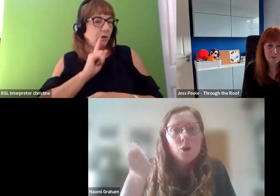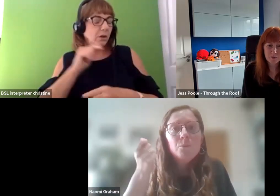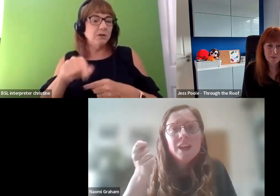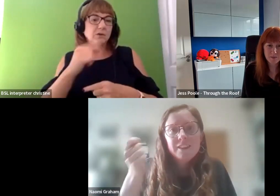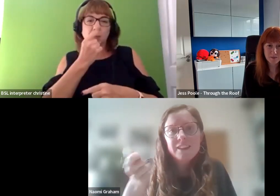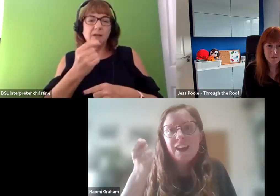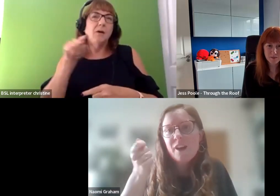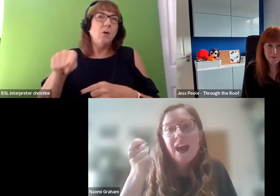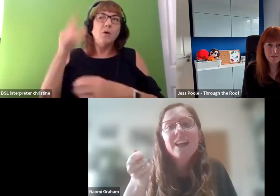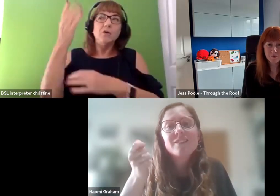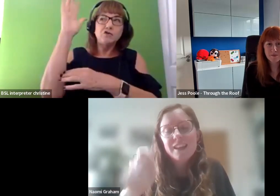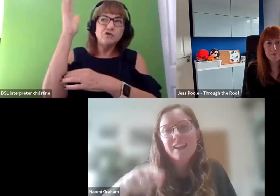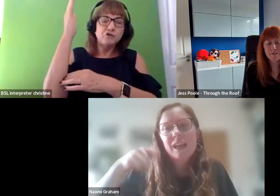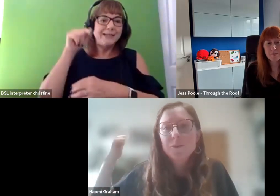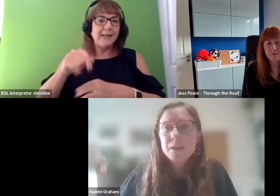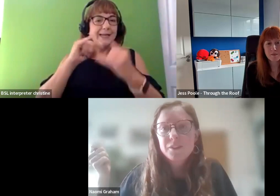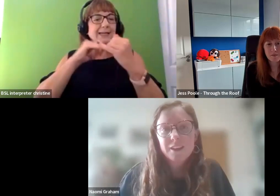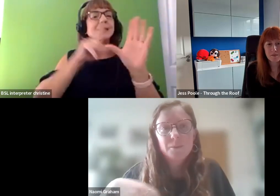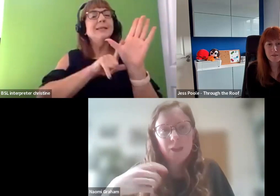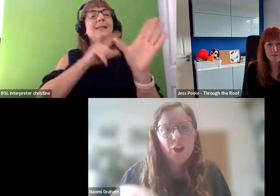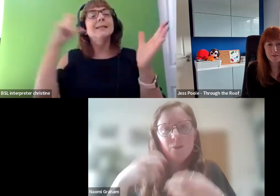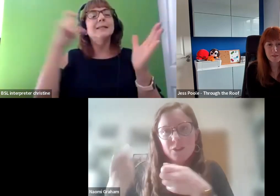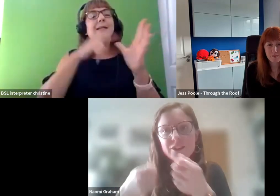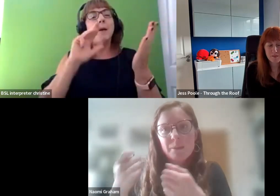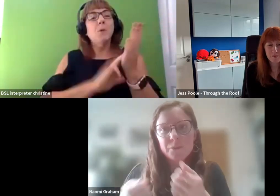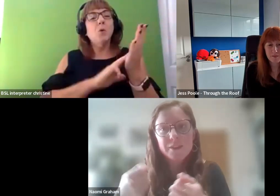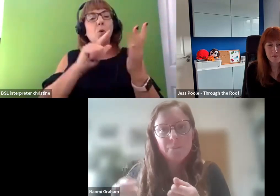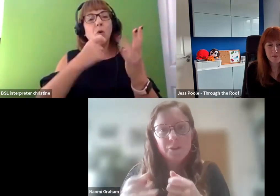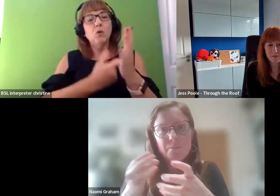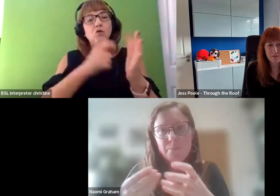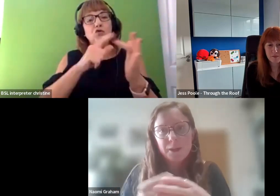object in their hands then enables them to take something home which enables them to remember